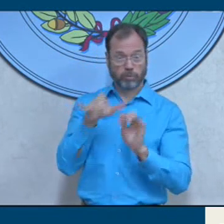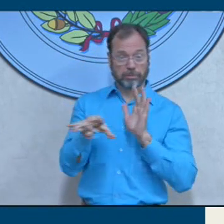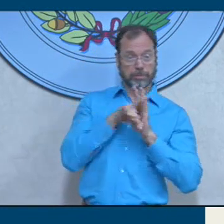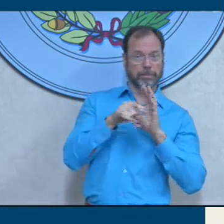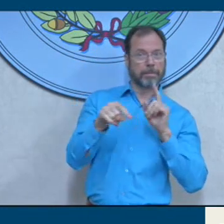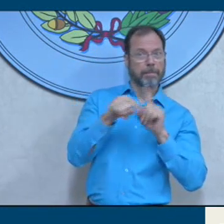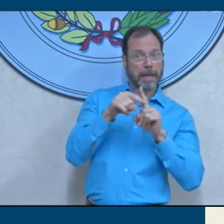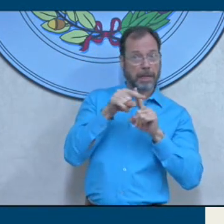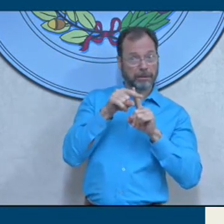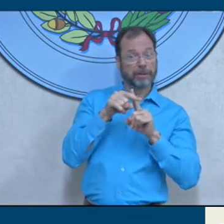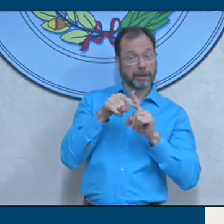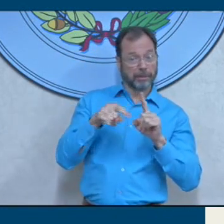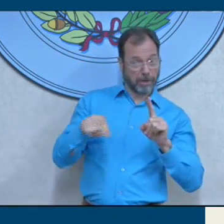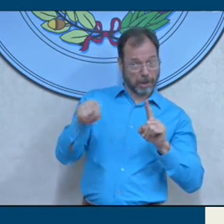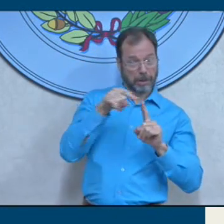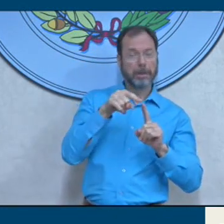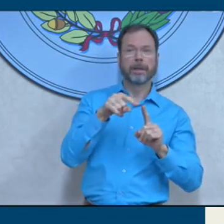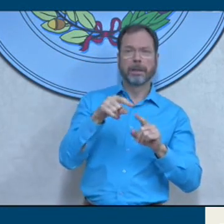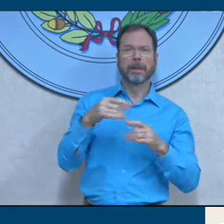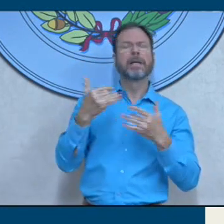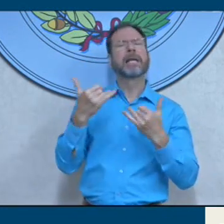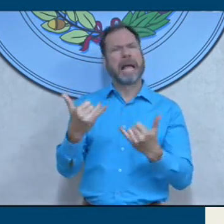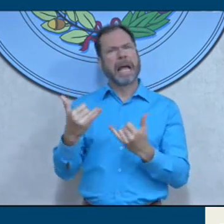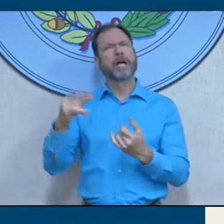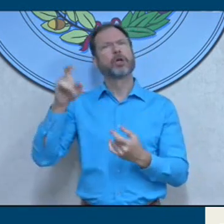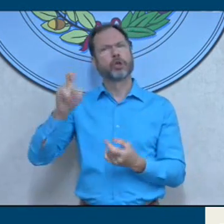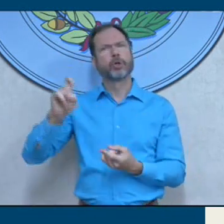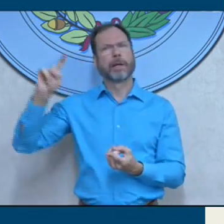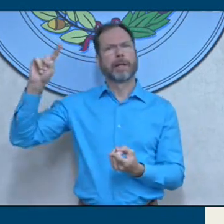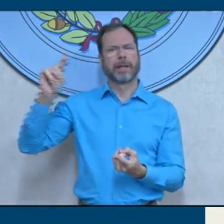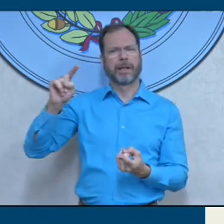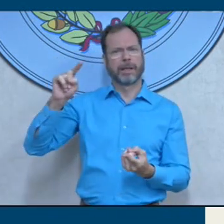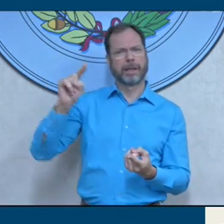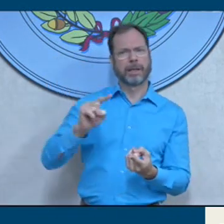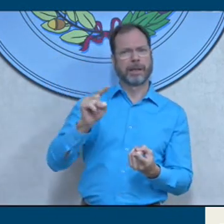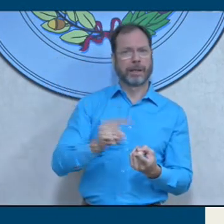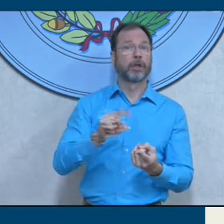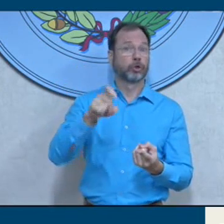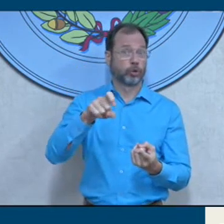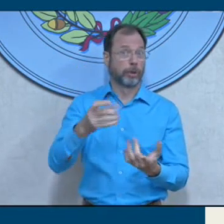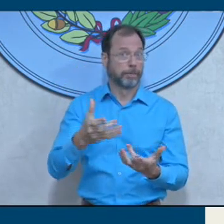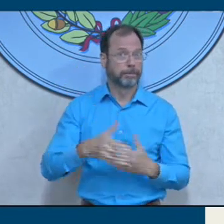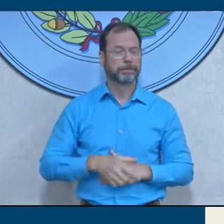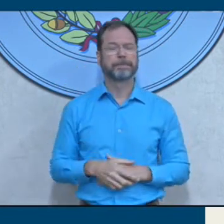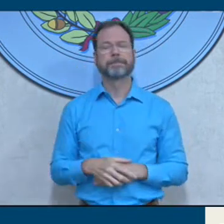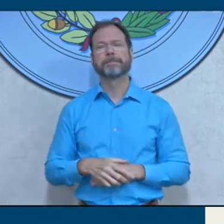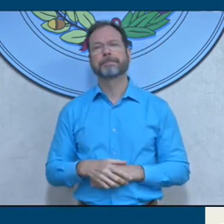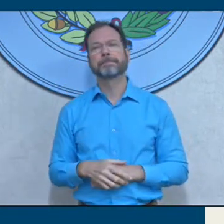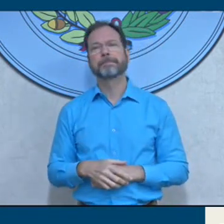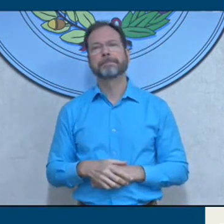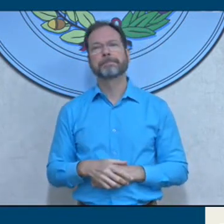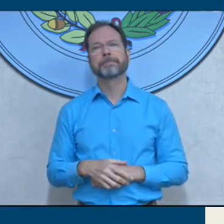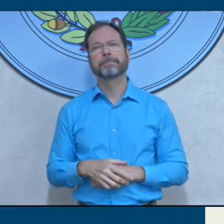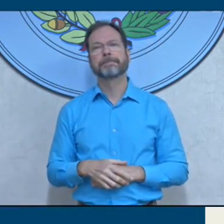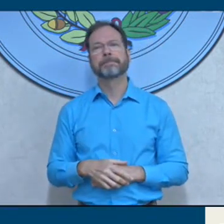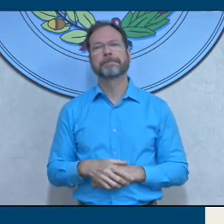CONGRESS SETTINGS THERE IS REASON TO BELIEVE THOSE TESTING POSITIVE. THE NUMBER OF THOSE TESTING POSITIVE